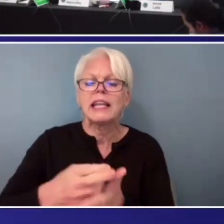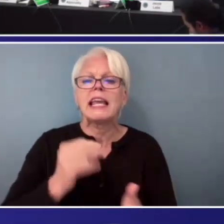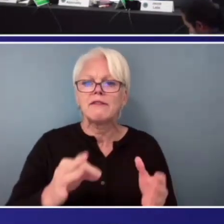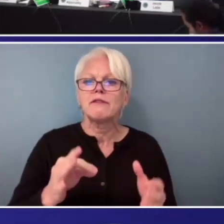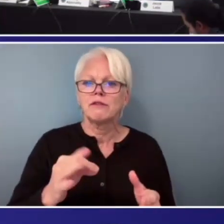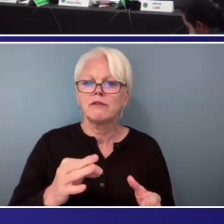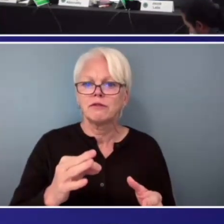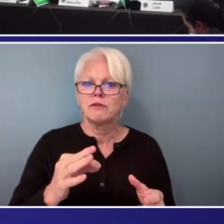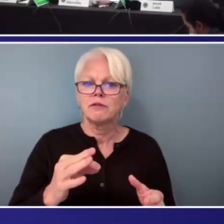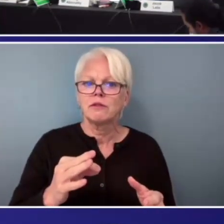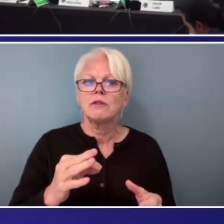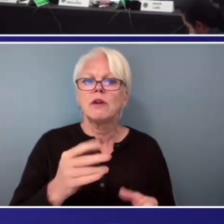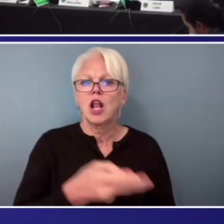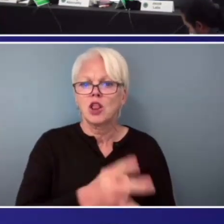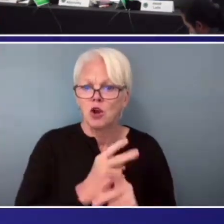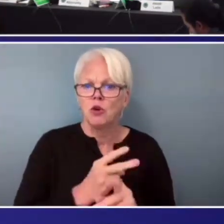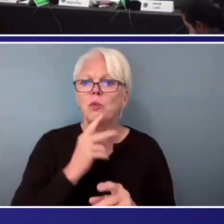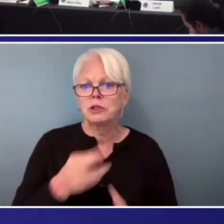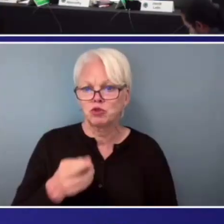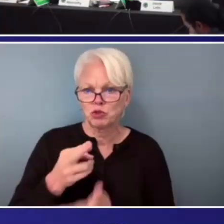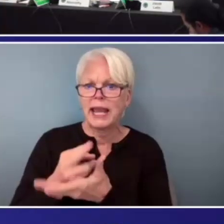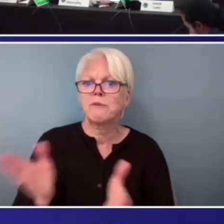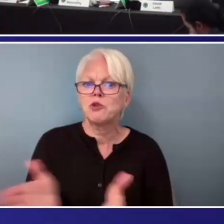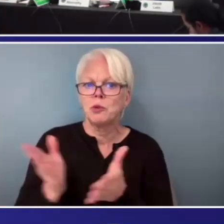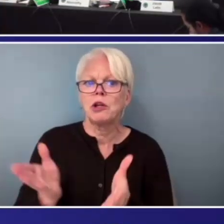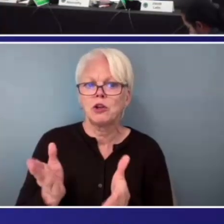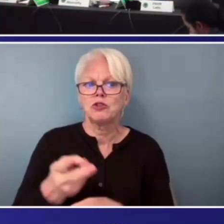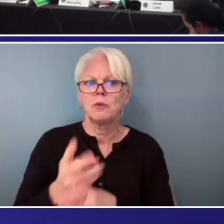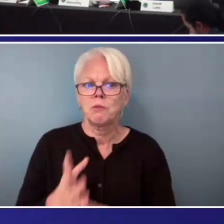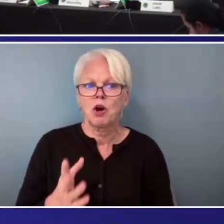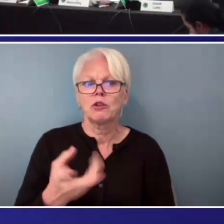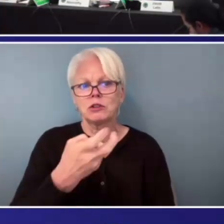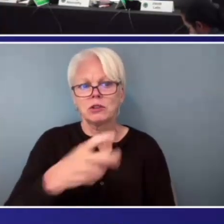encourage borrowers to go into Income Based Repayment, which we agree with.